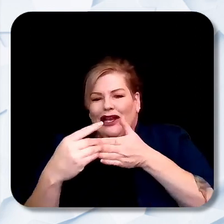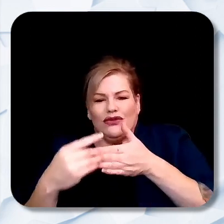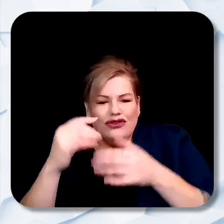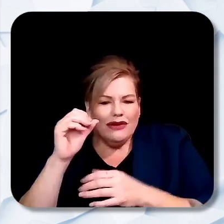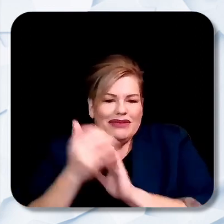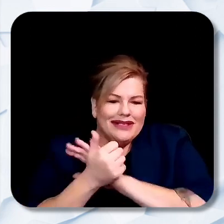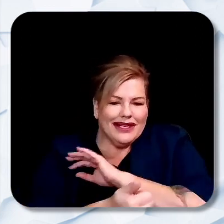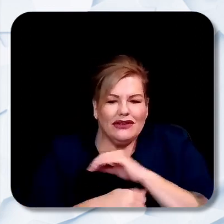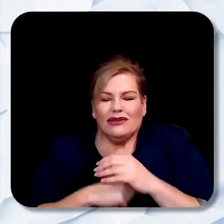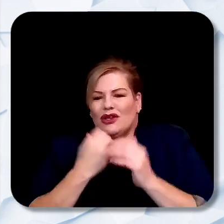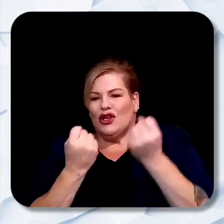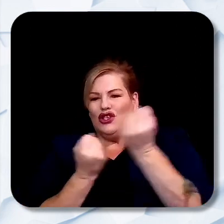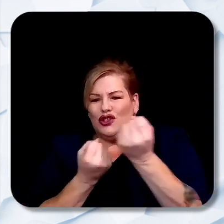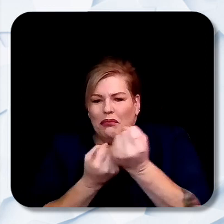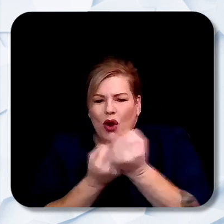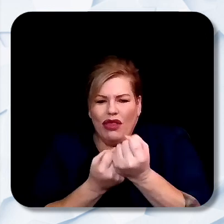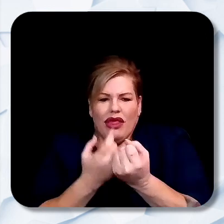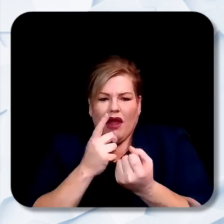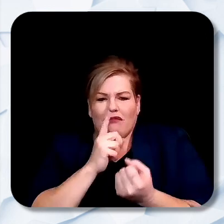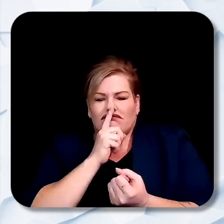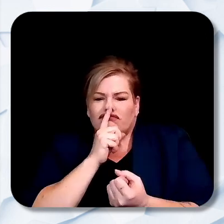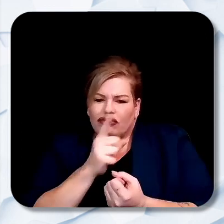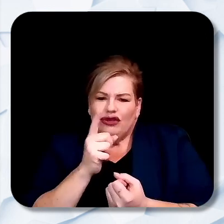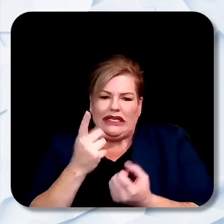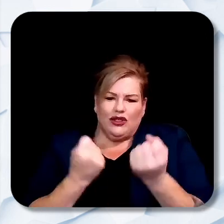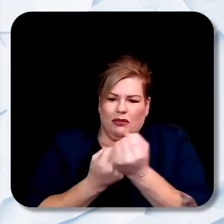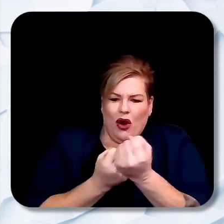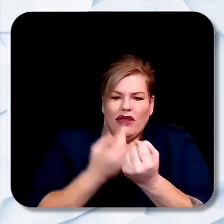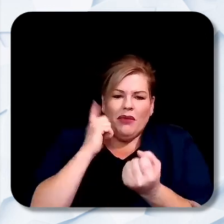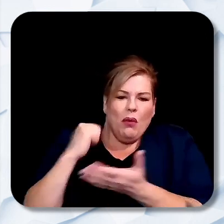support them in a way that's meaningful. That is, uh, also gonna help provide them